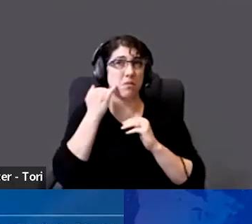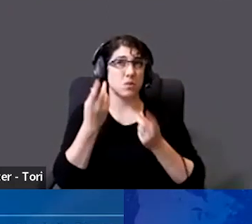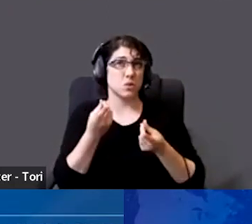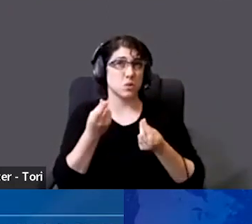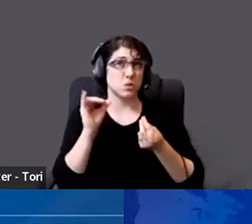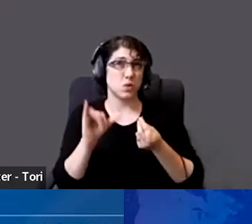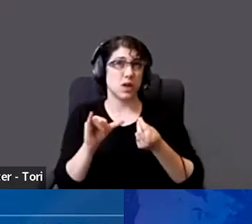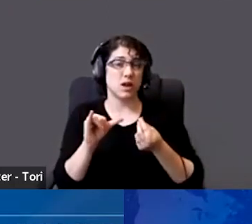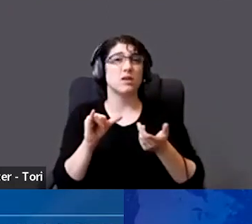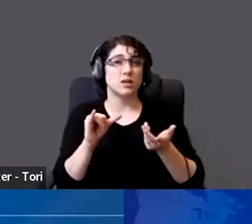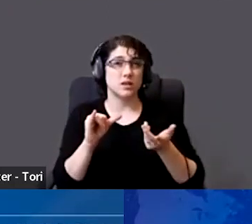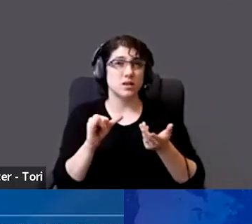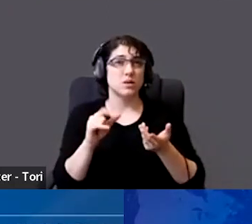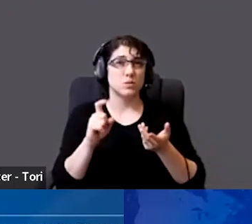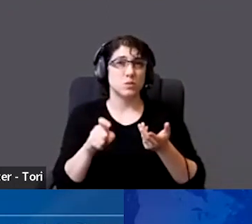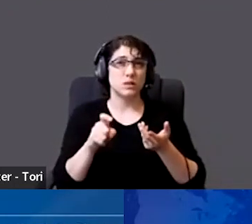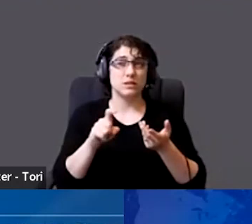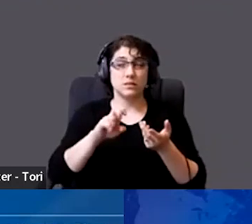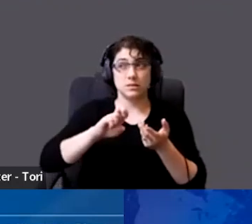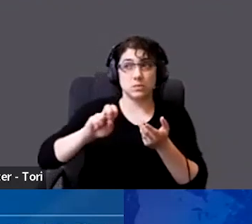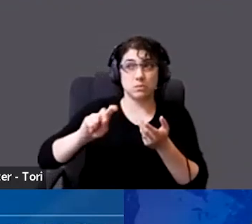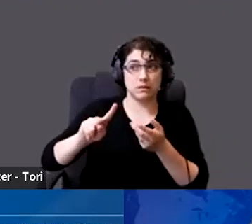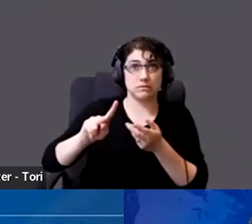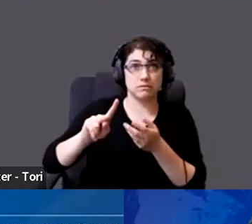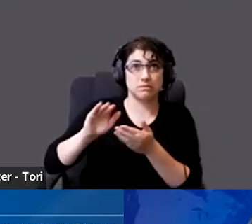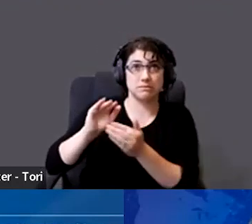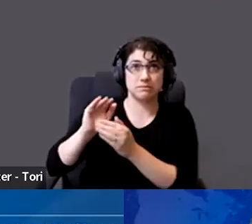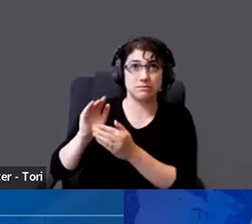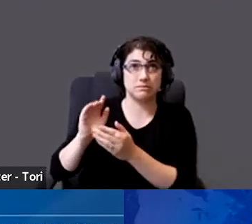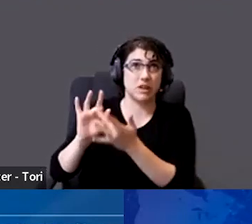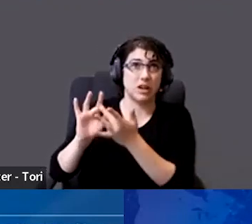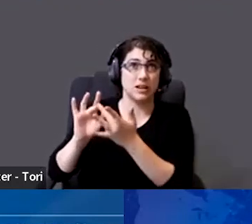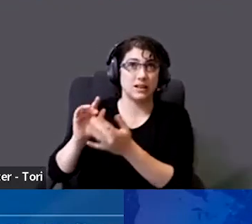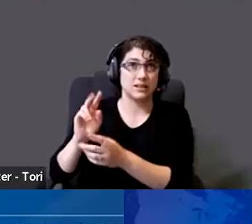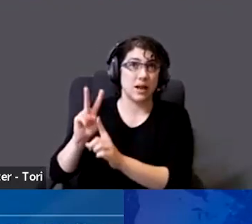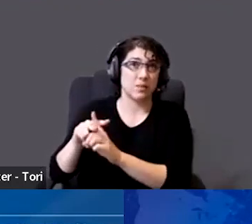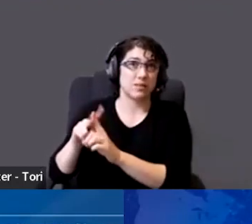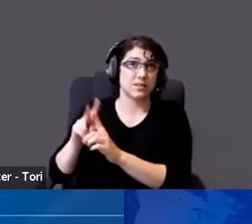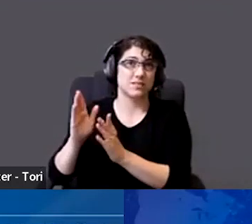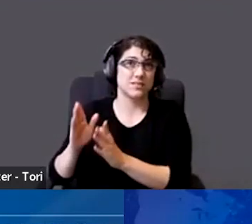to get back to the applicants because they would be in essence solicited